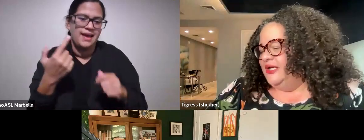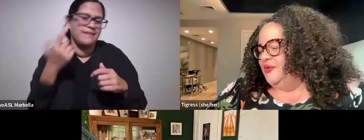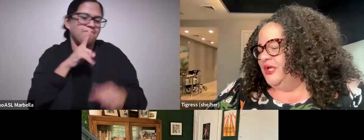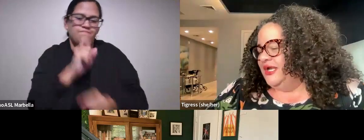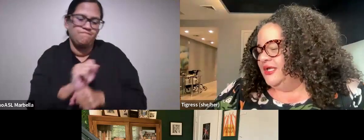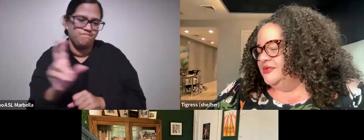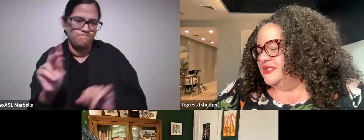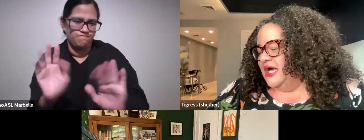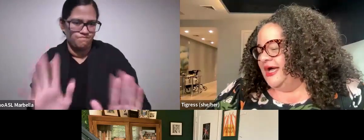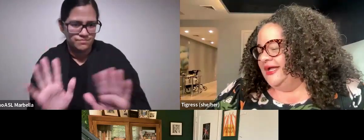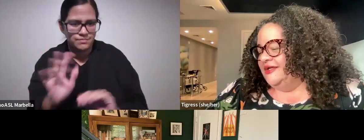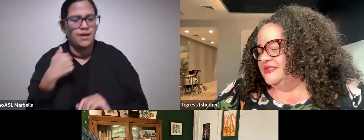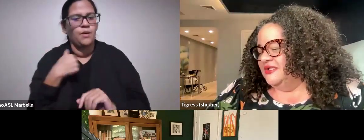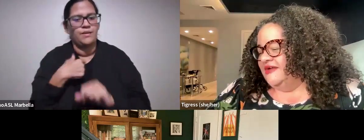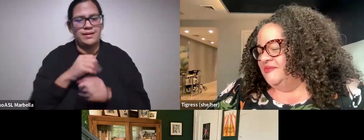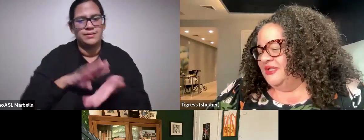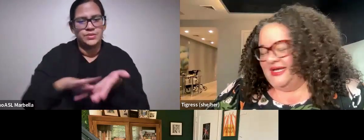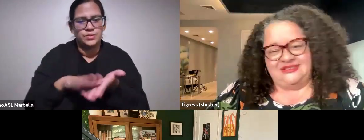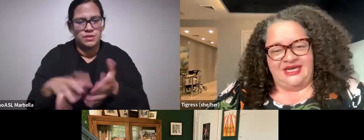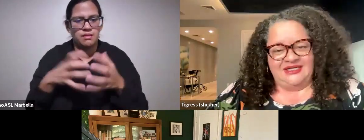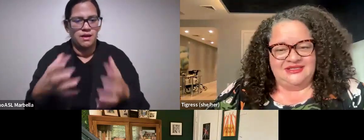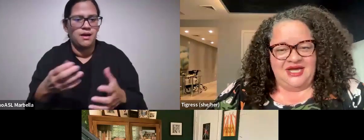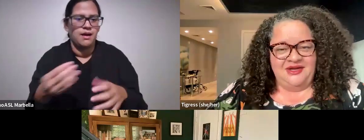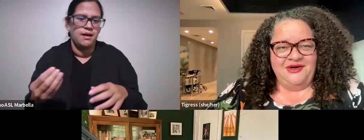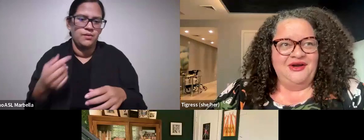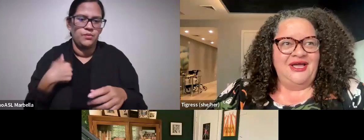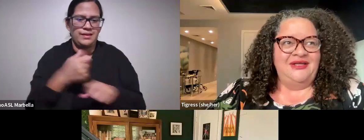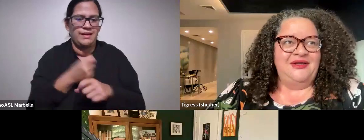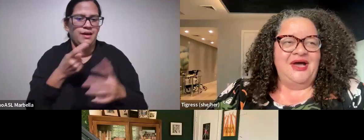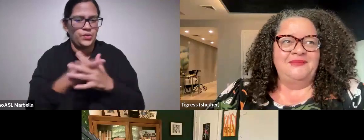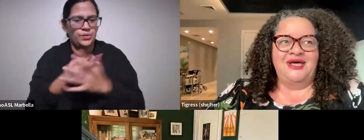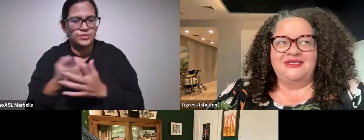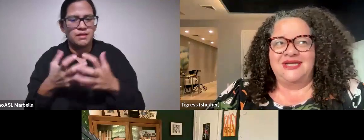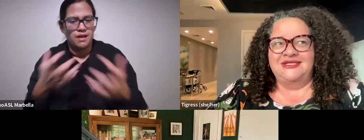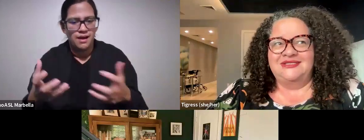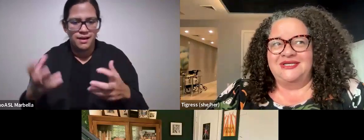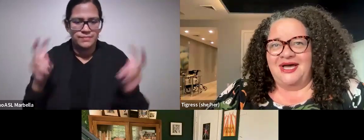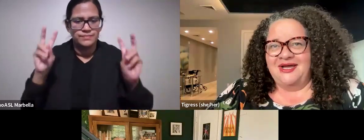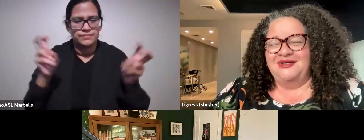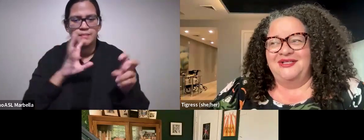And we get accused a lot. I get accused a lot of being a science denier, and I'm not a science denier.